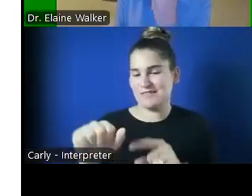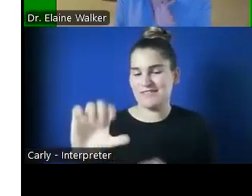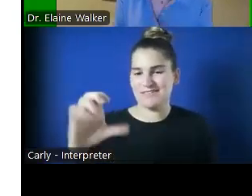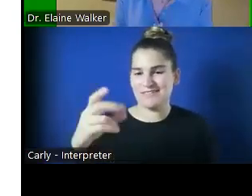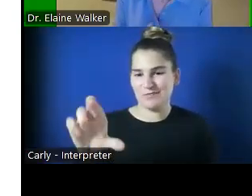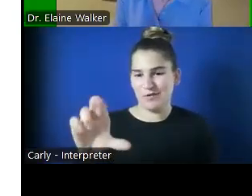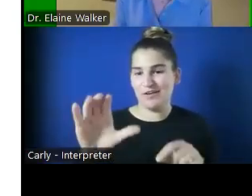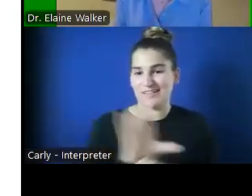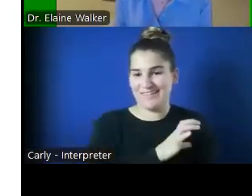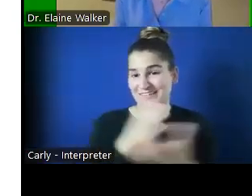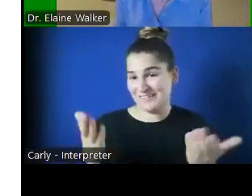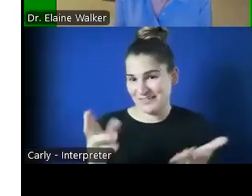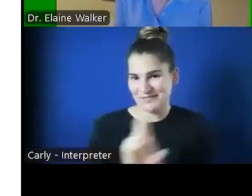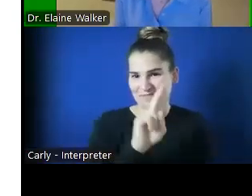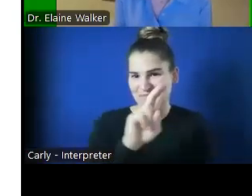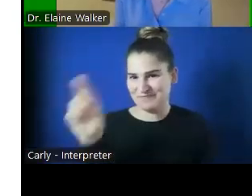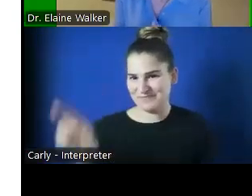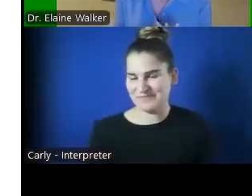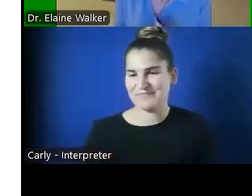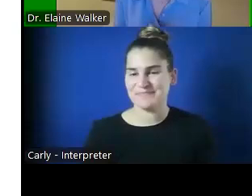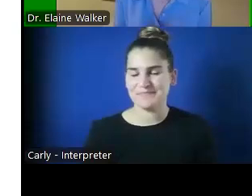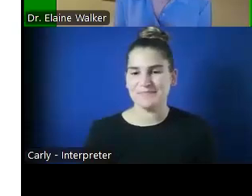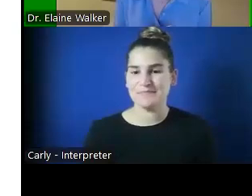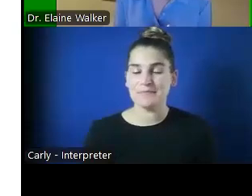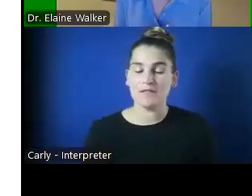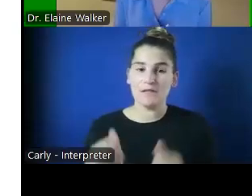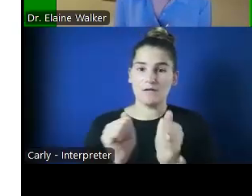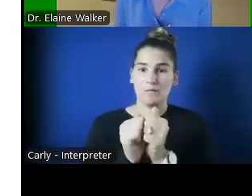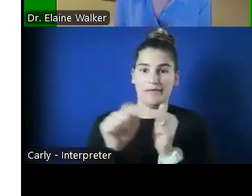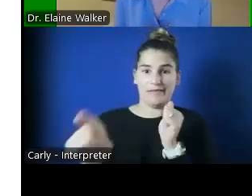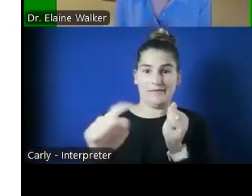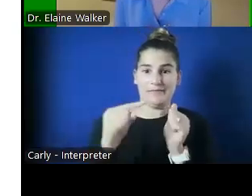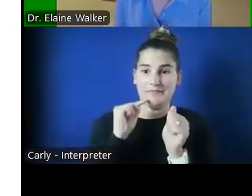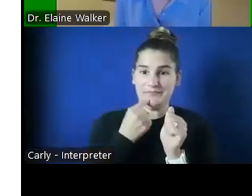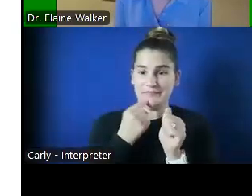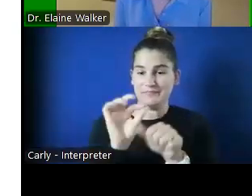here at the University of Rochester given the significance of the cognitive functioning data you